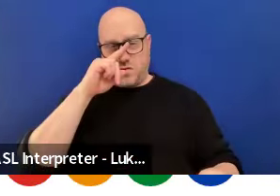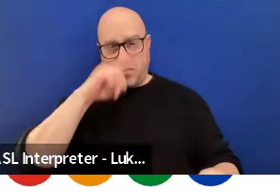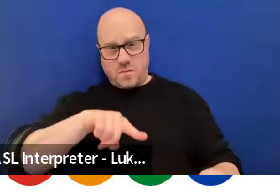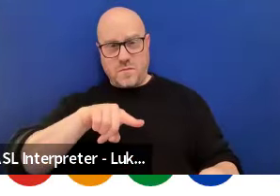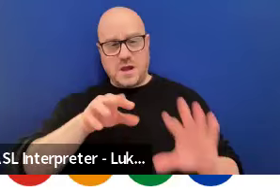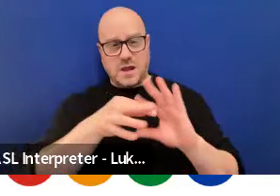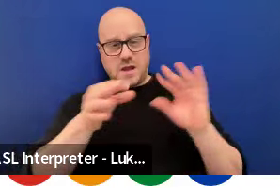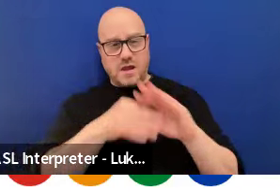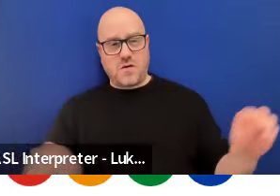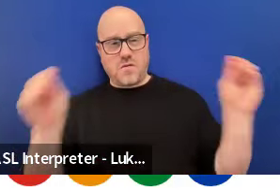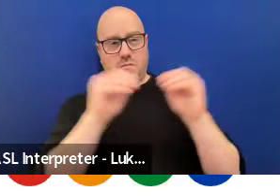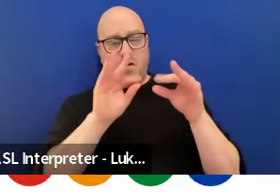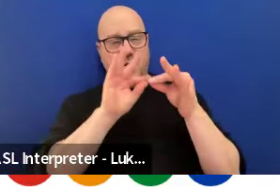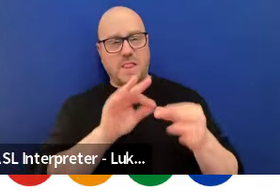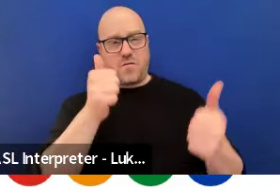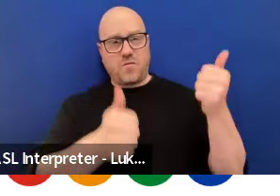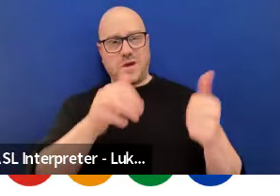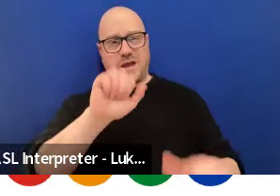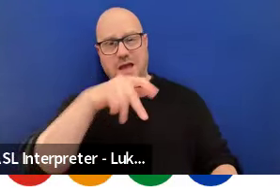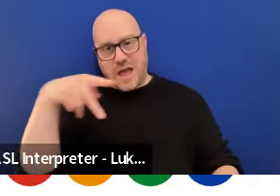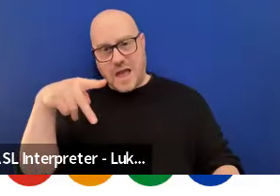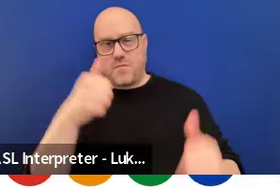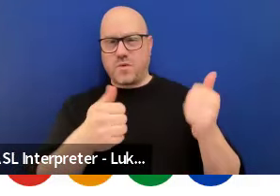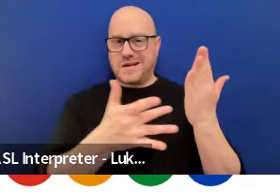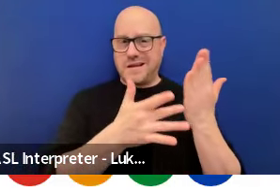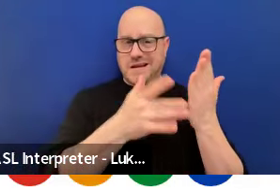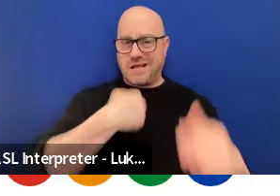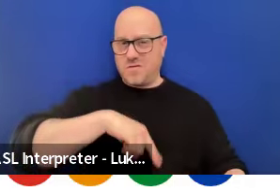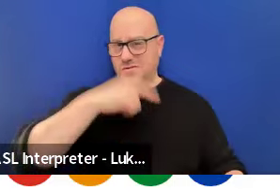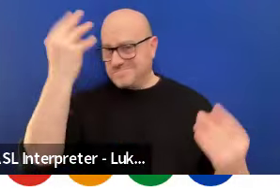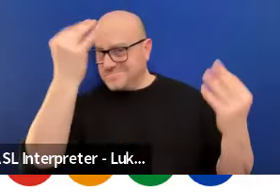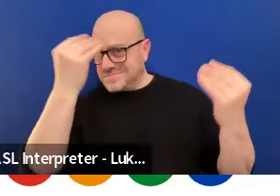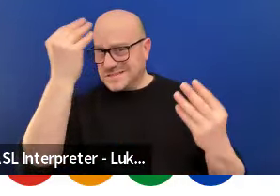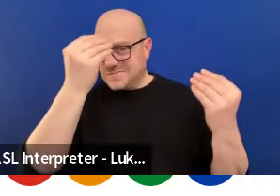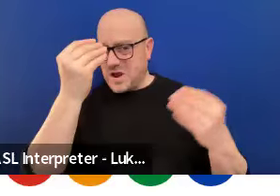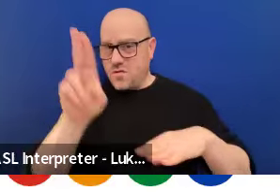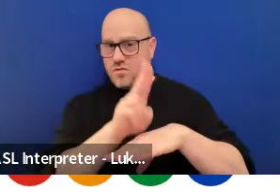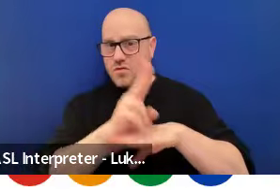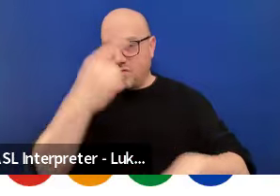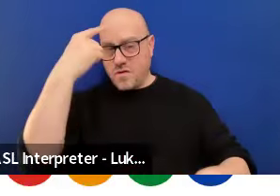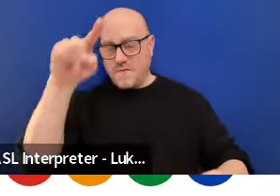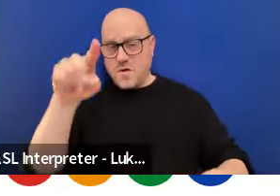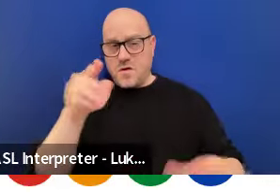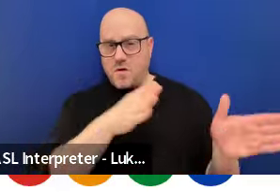GROUP. CAN YOU SAY MORE ABOUT WHAT APPS OR TECHNOLOGY ARE WE THINKING